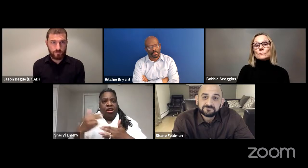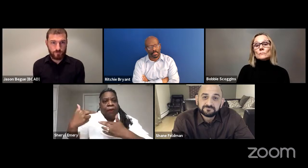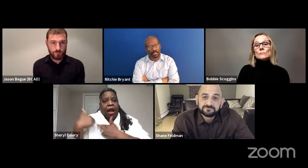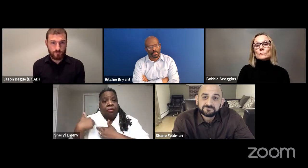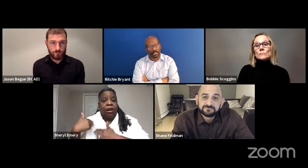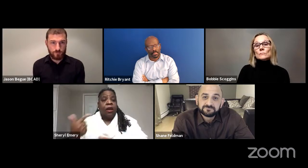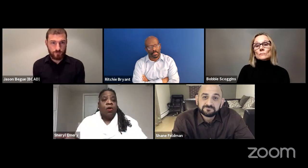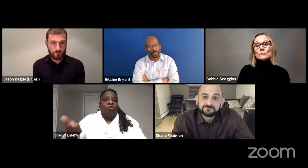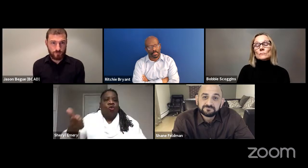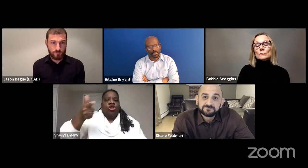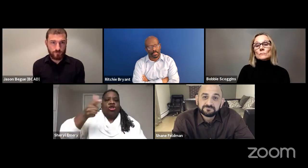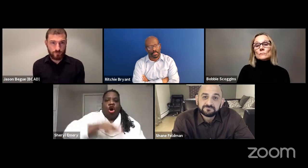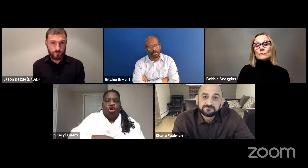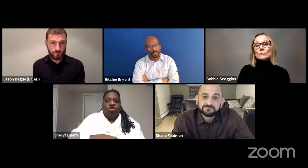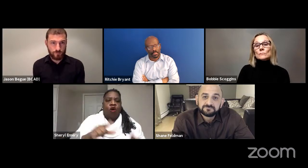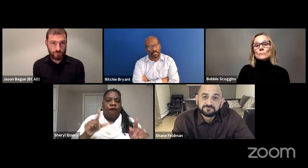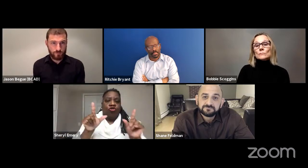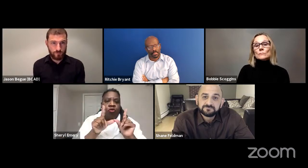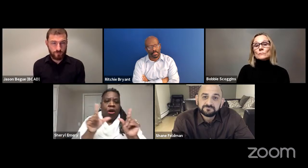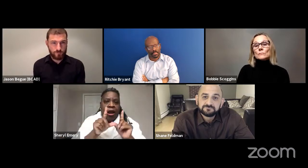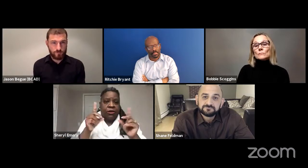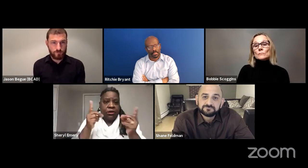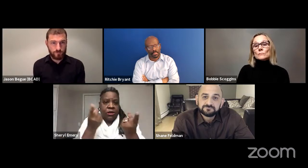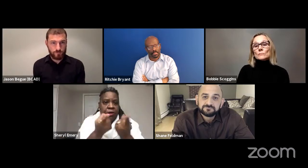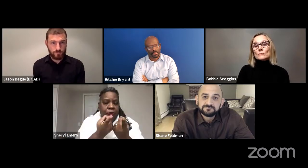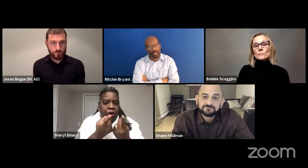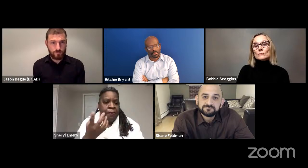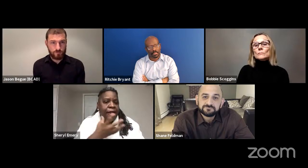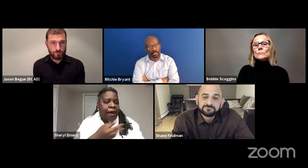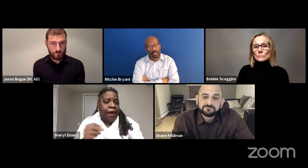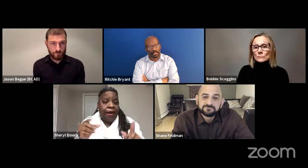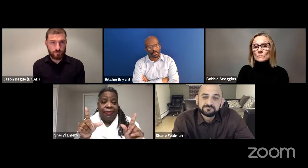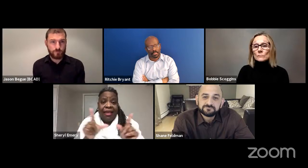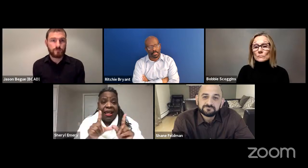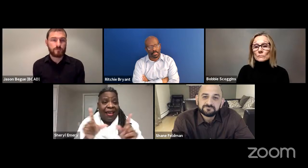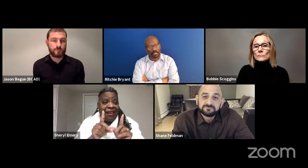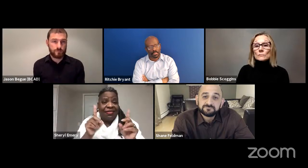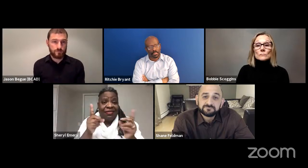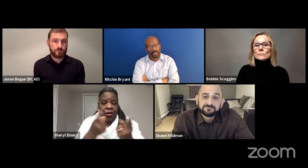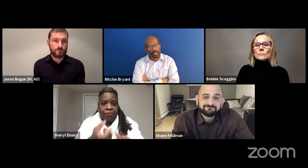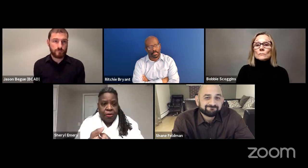at the time, the responsibilities were turned over to the licensing department, and I'll